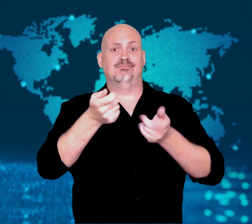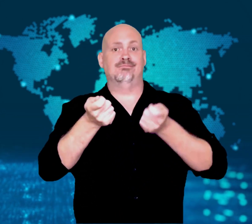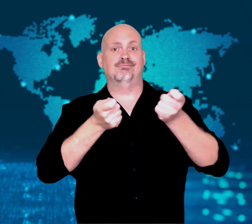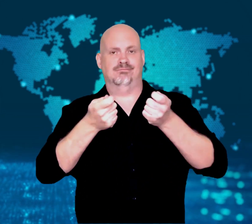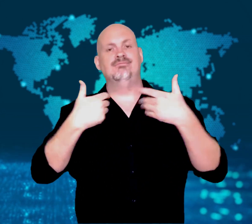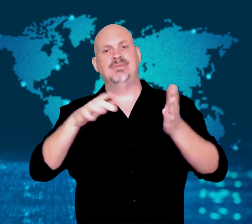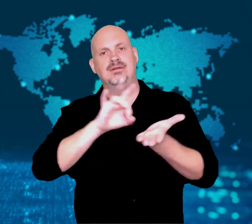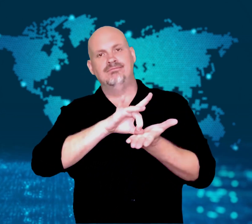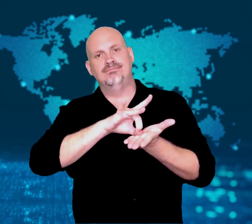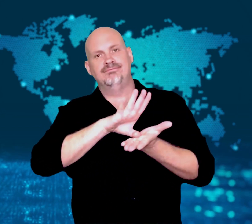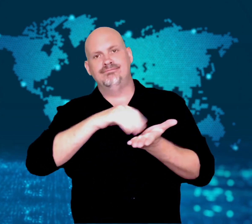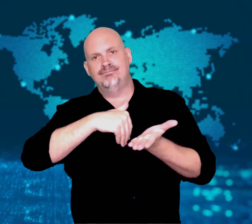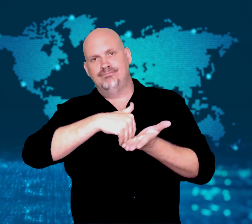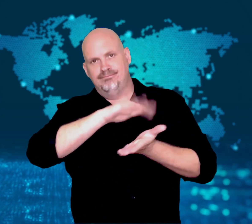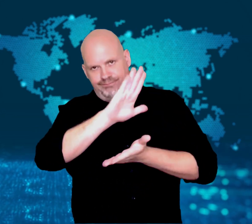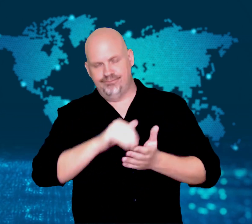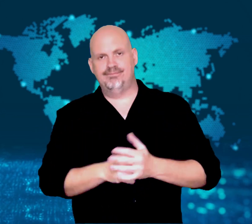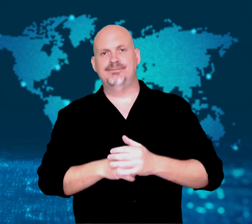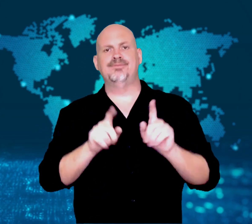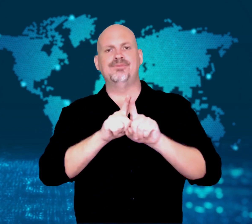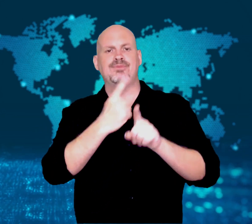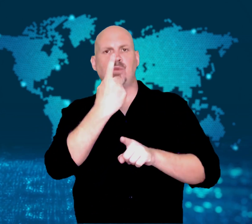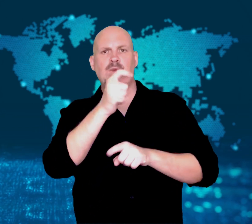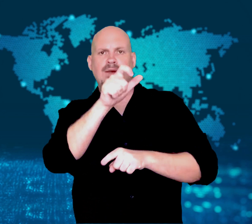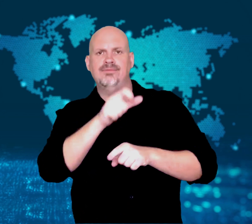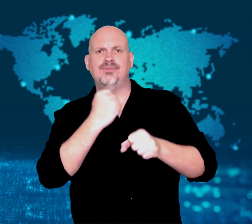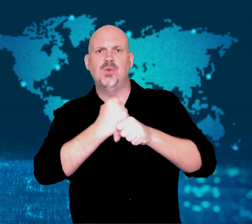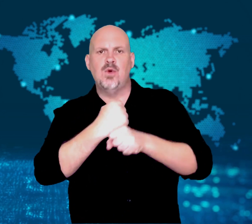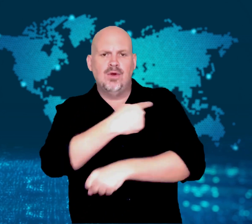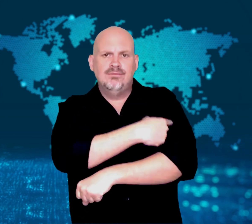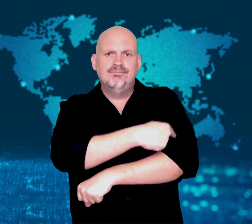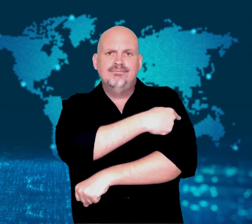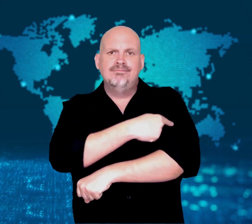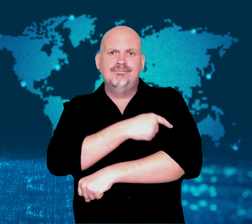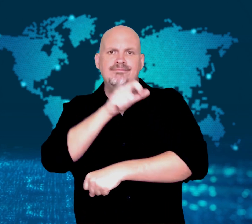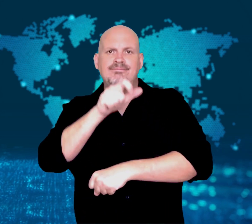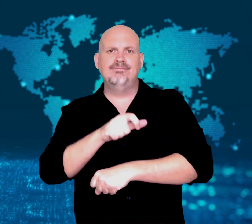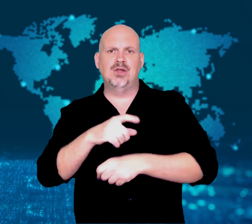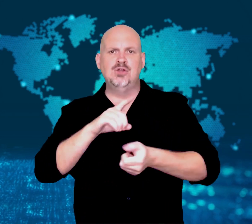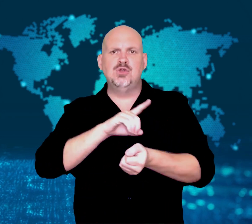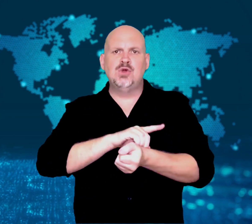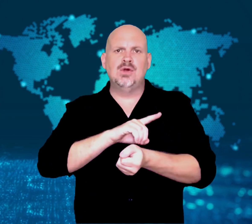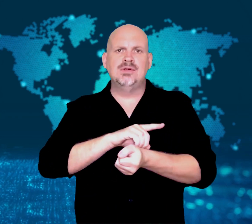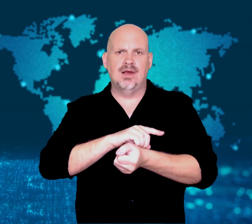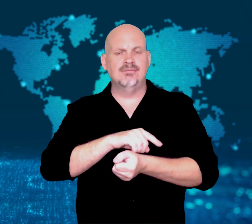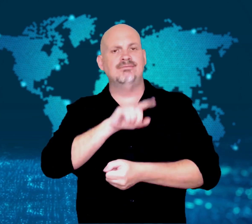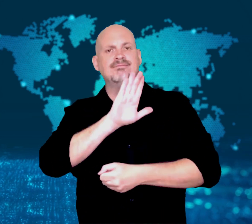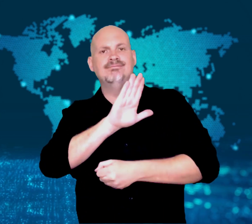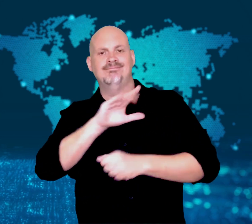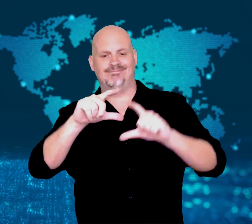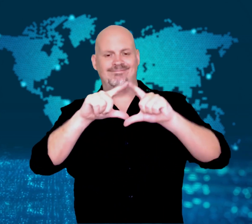The director of the home has lost his job, and a doctor has had his license revoked.